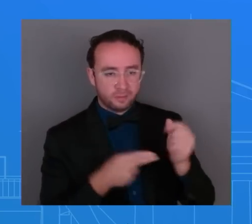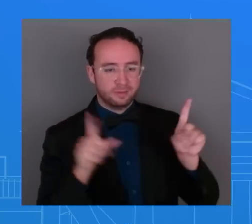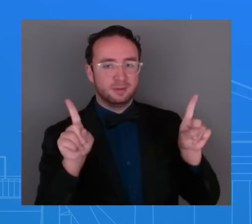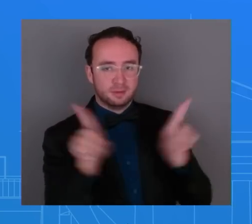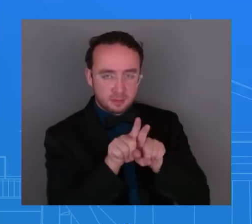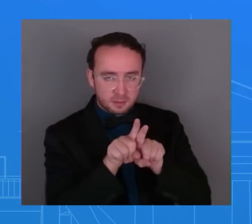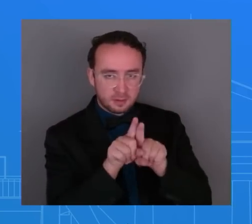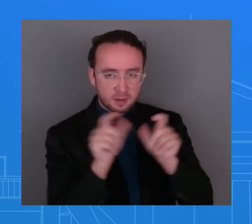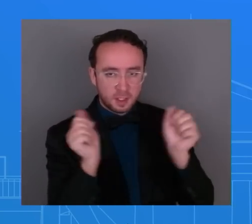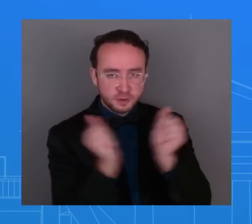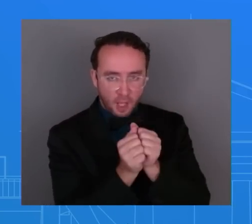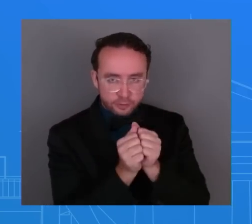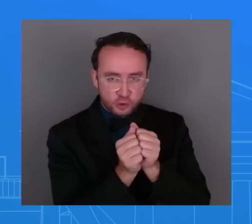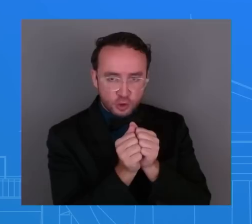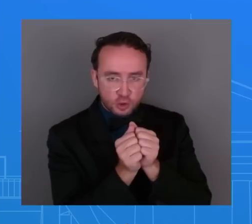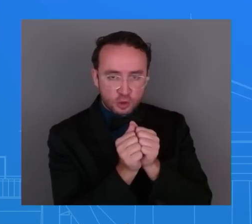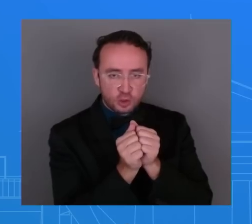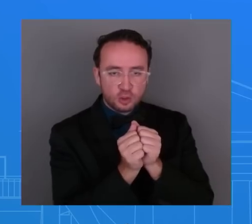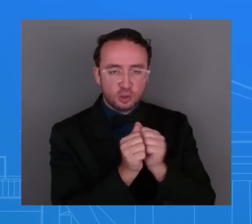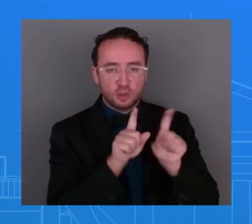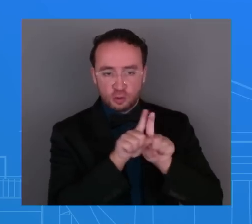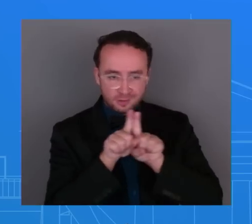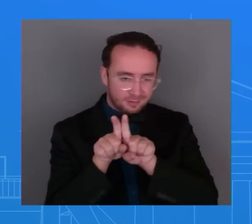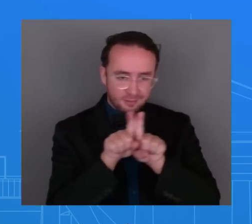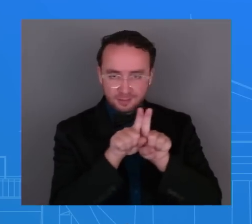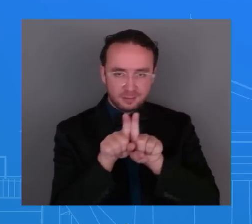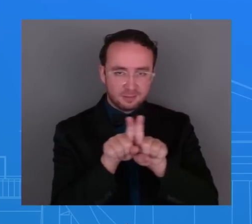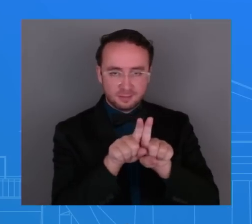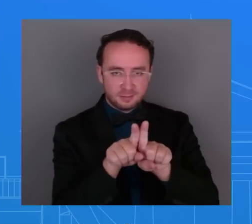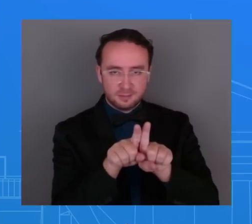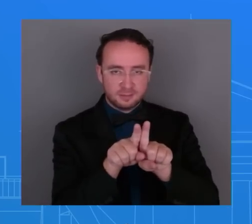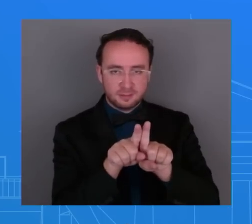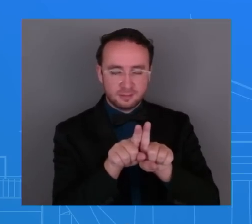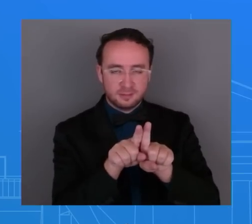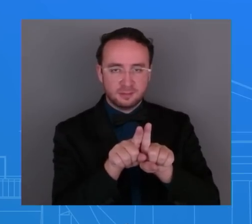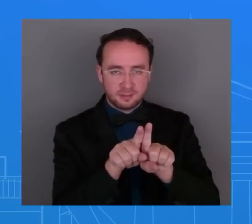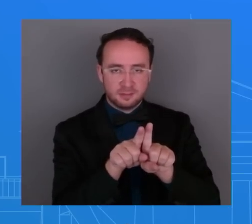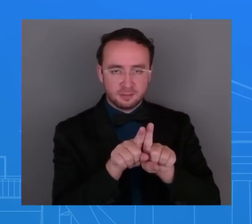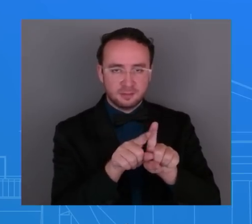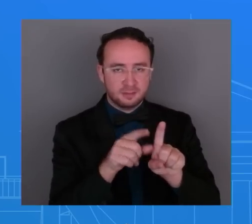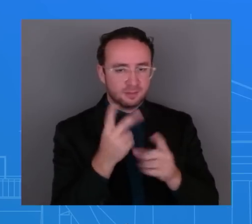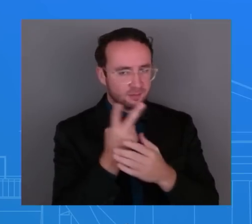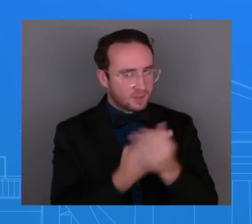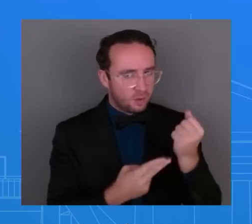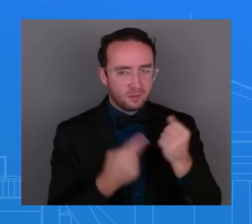to come -to -- to pass through -- right? -- or being in the room with the president on trying to figure out how to move forward